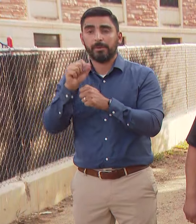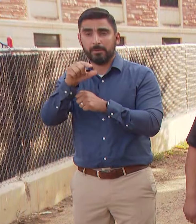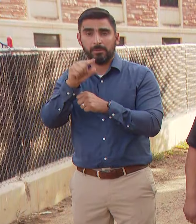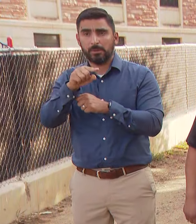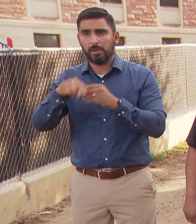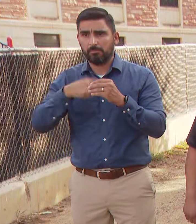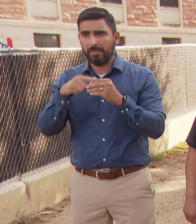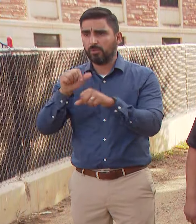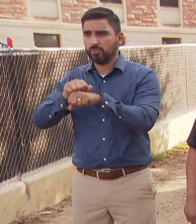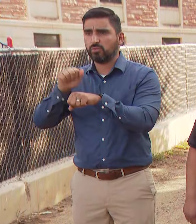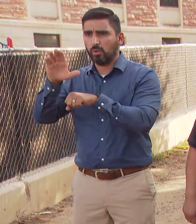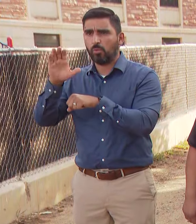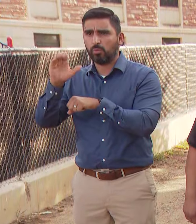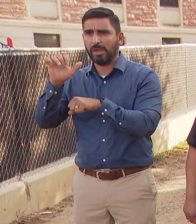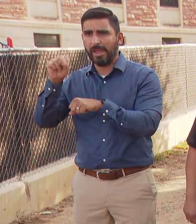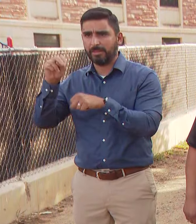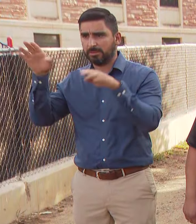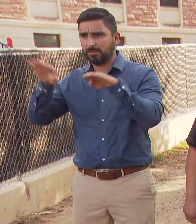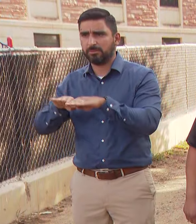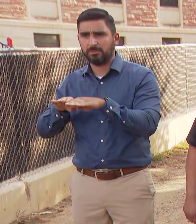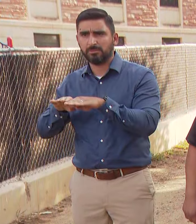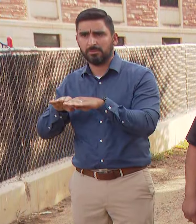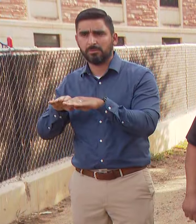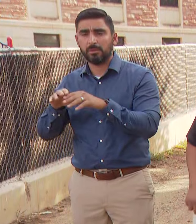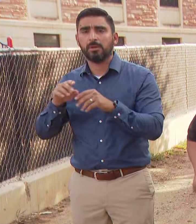We've also started messaging information directly about the Lake Shore fire